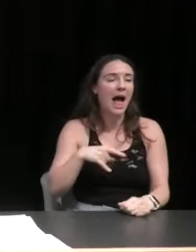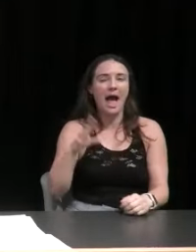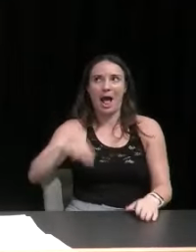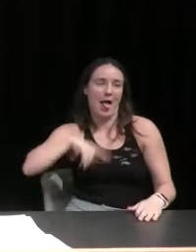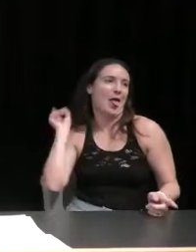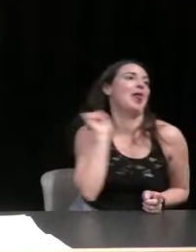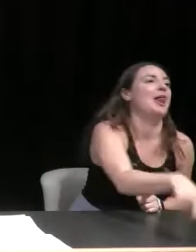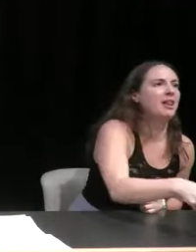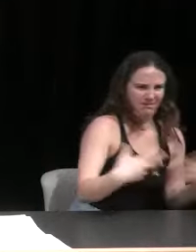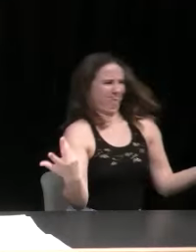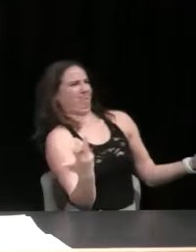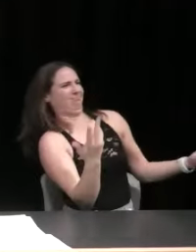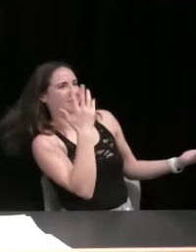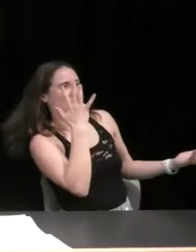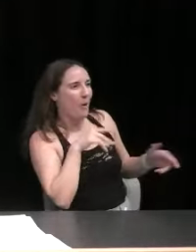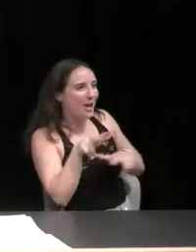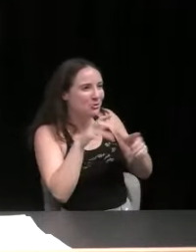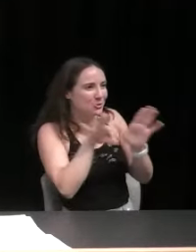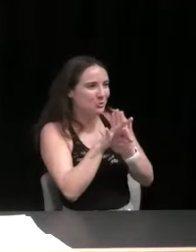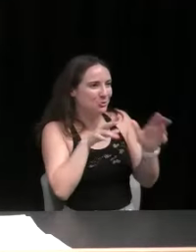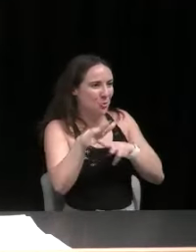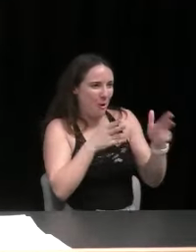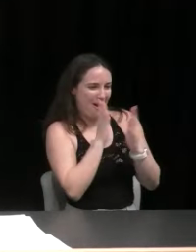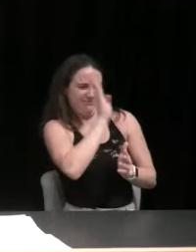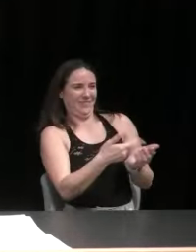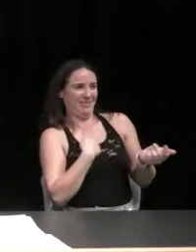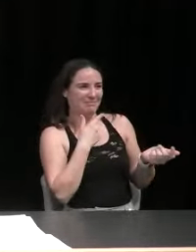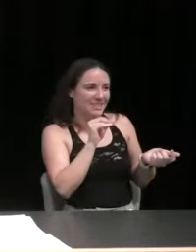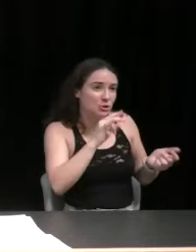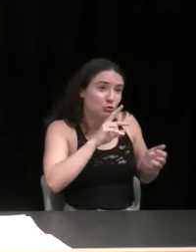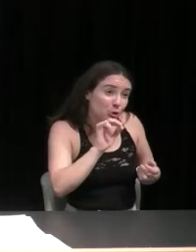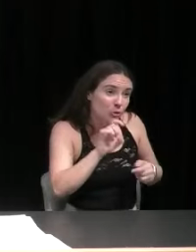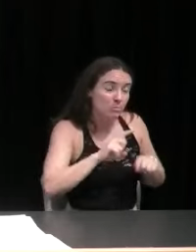you know if hear two hearing people are in the hall I might just walk right through and